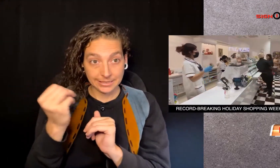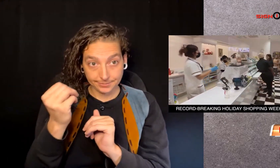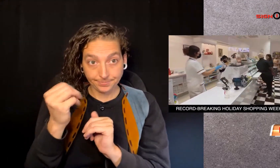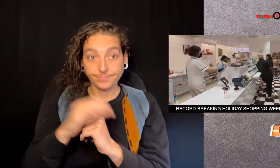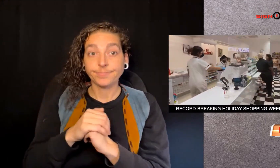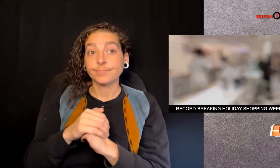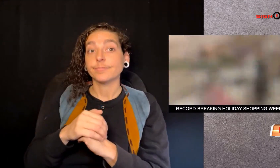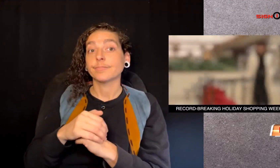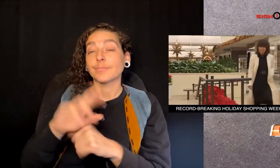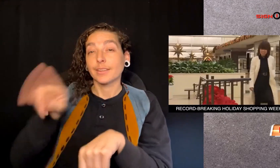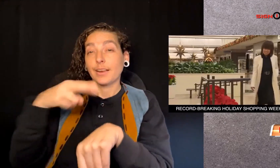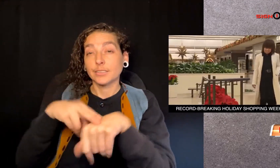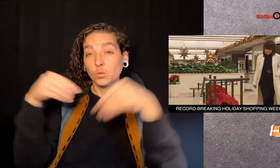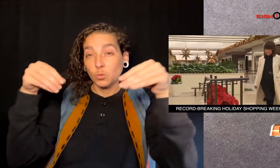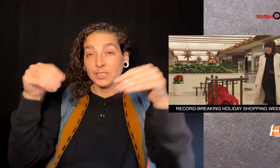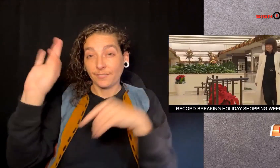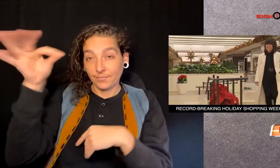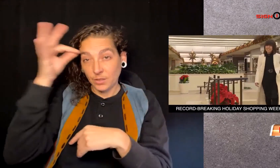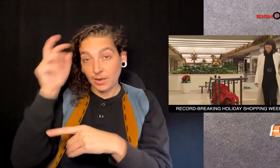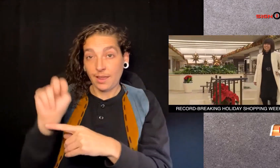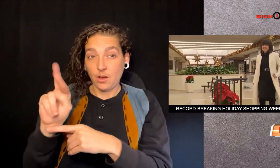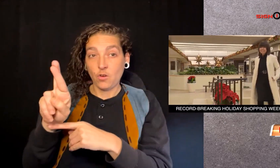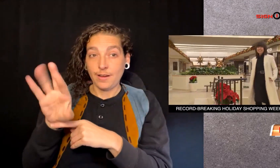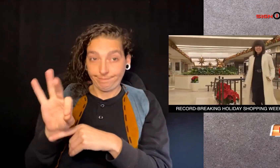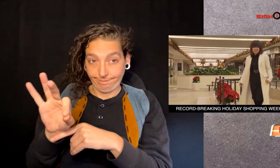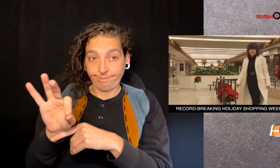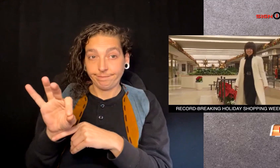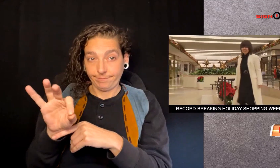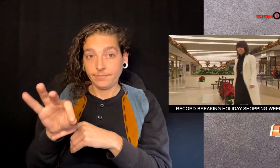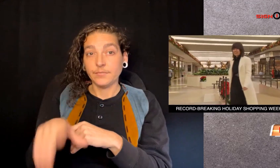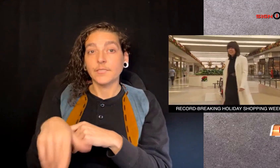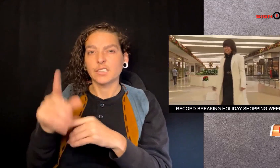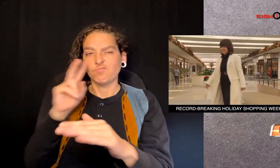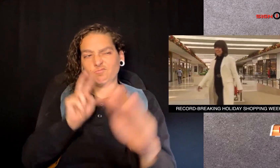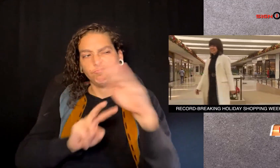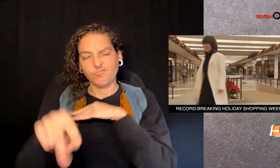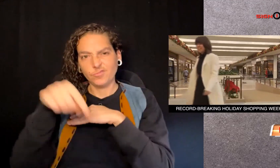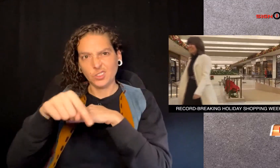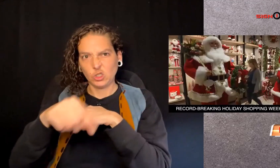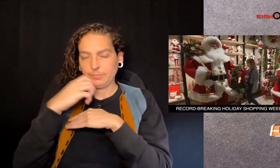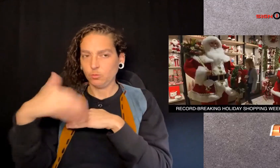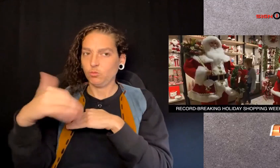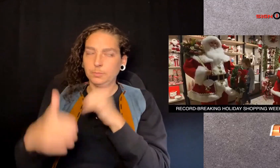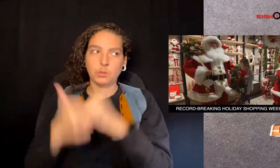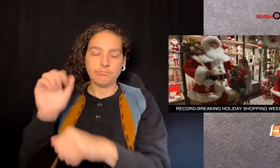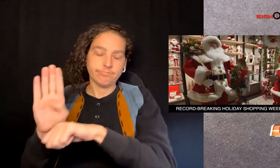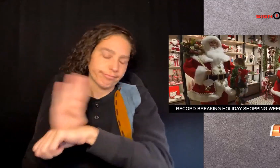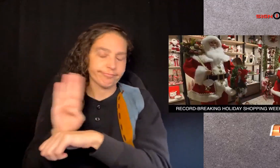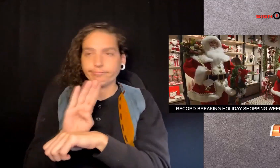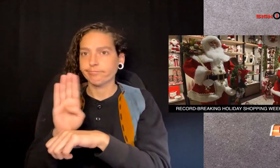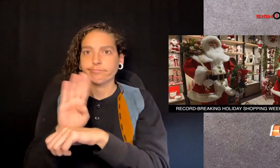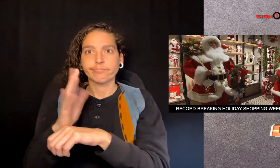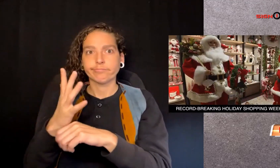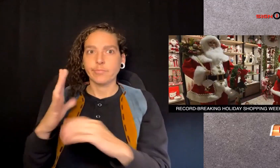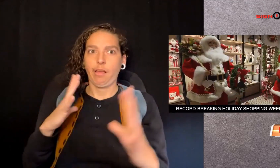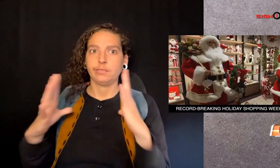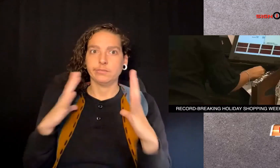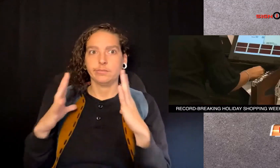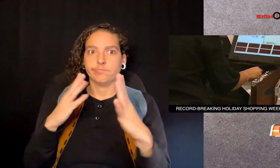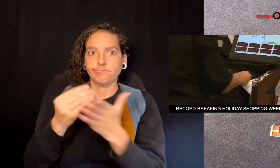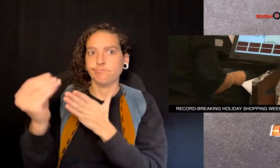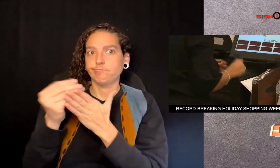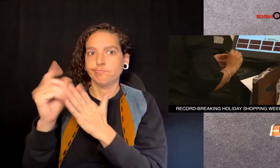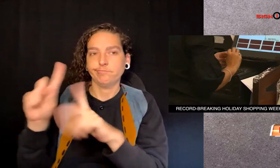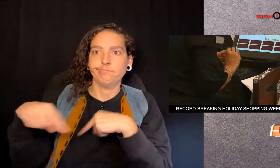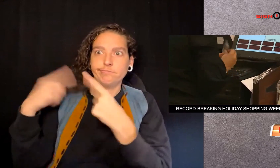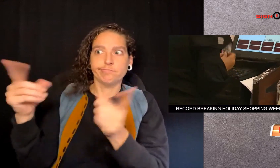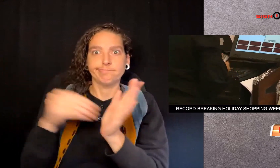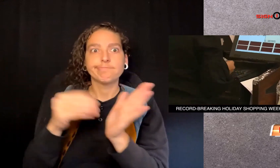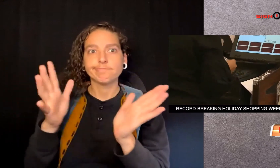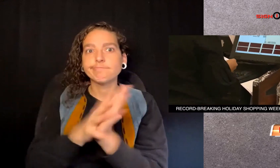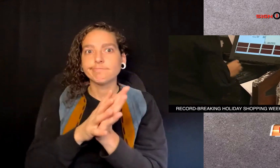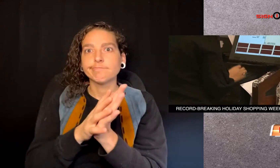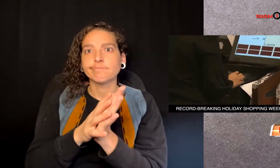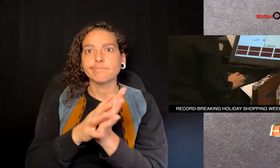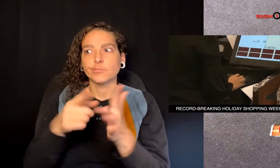cyber Monday the national retail federation NRF predicts this could be the busiest holiday